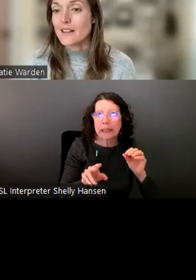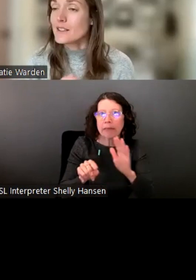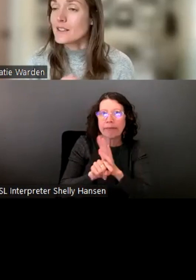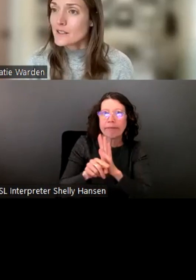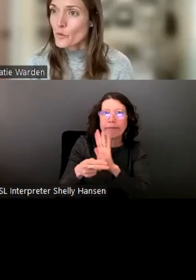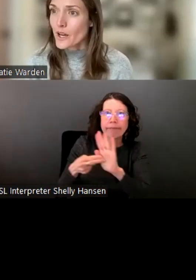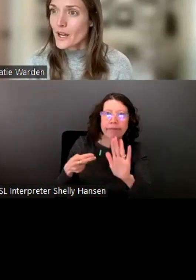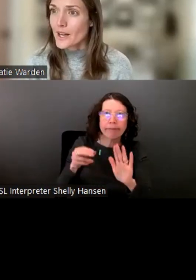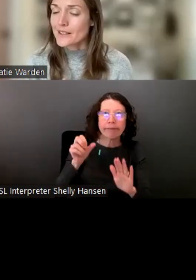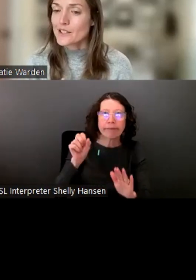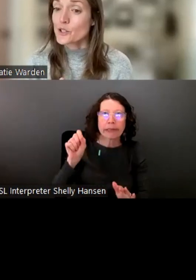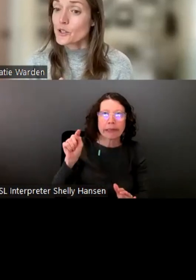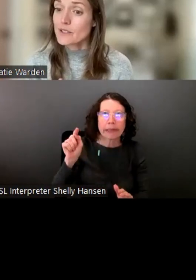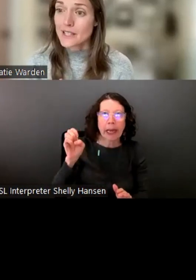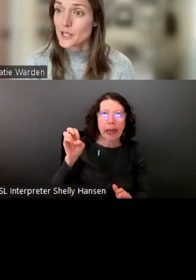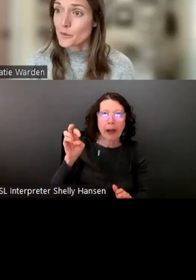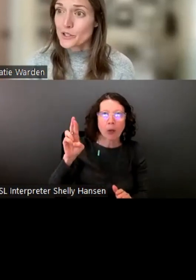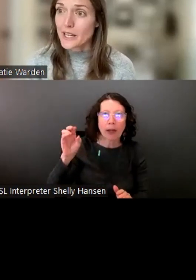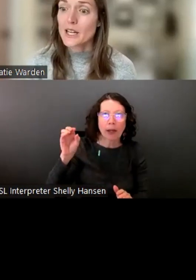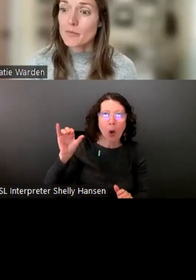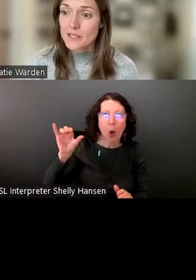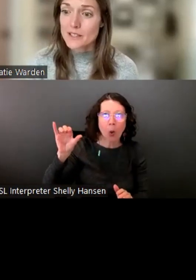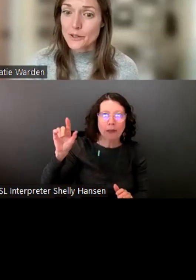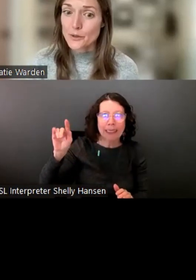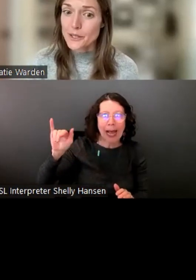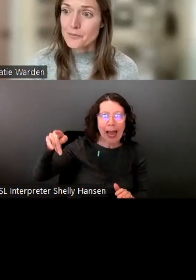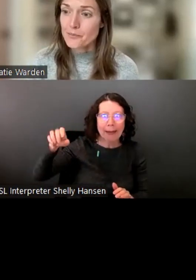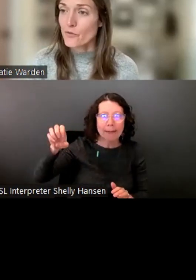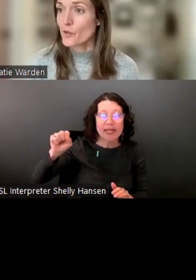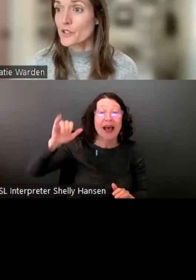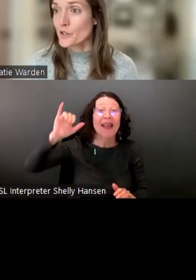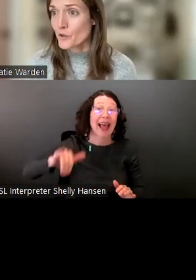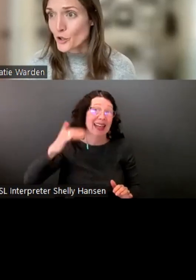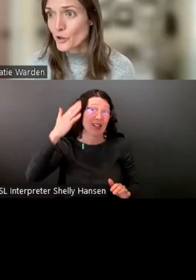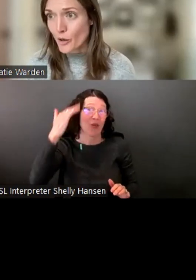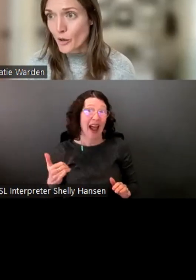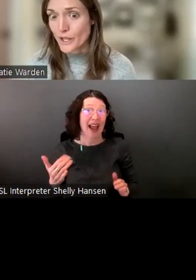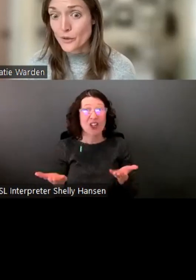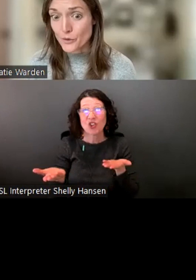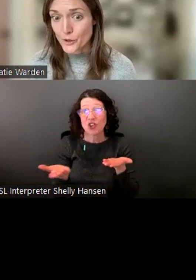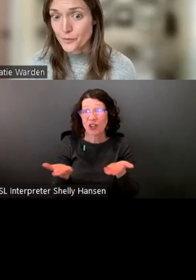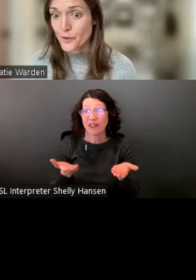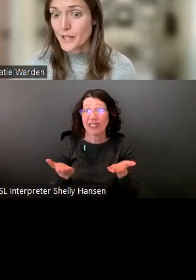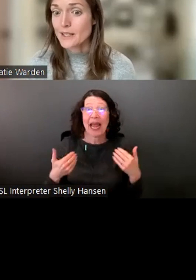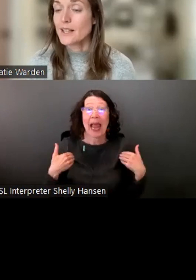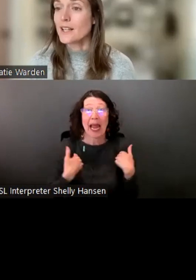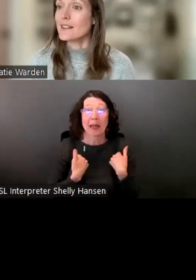and this is why service animals can be excluded from a surgical operating room, right?